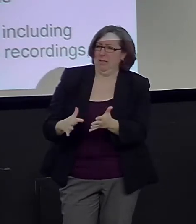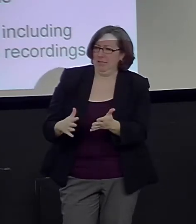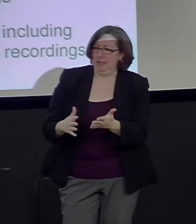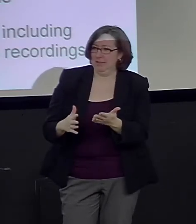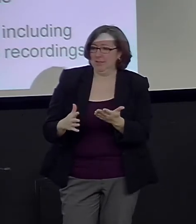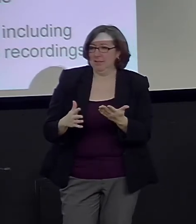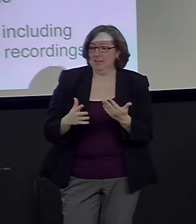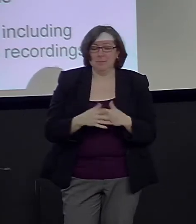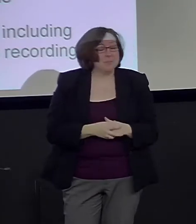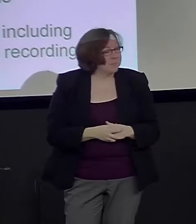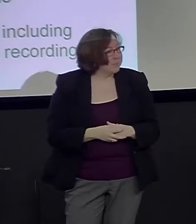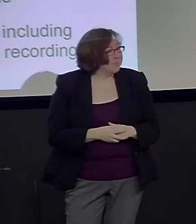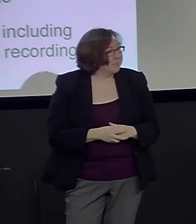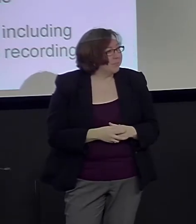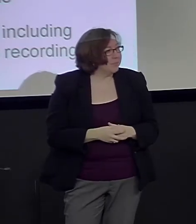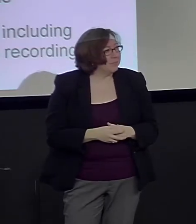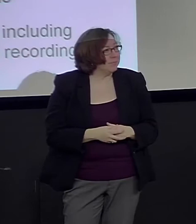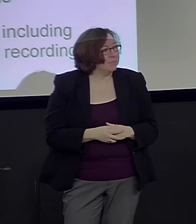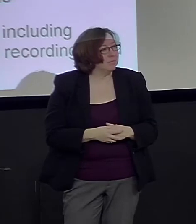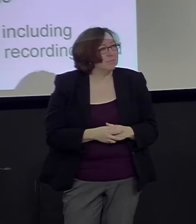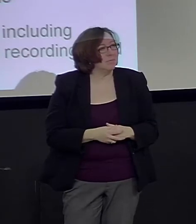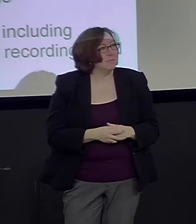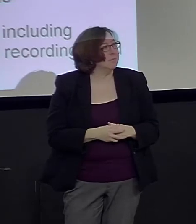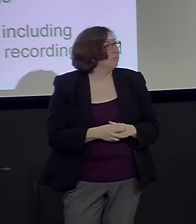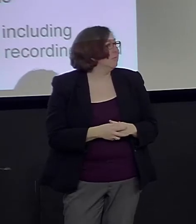And as I looked at the neural circuitry